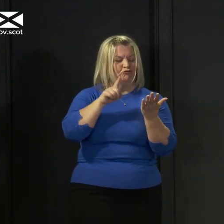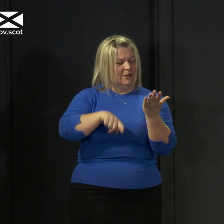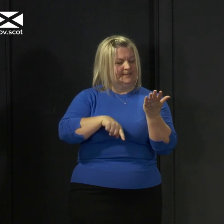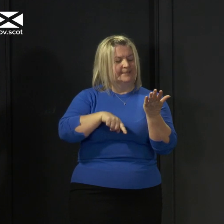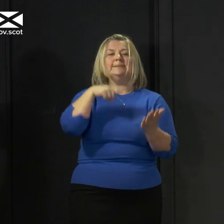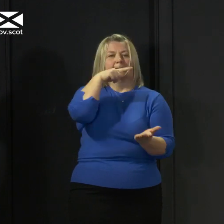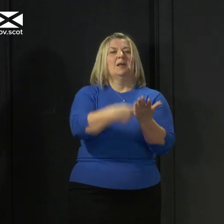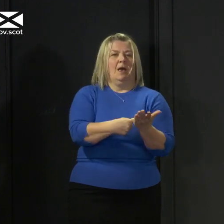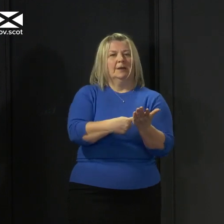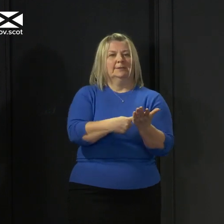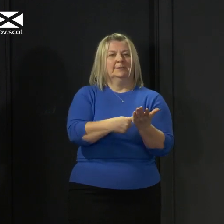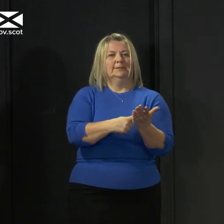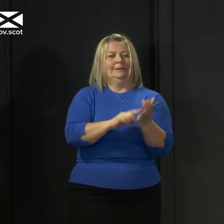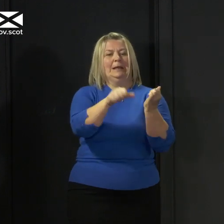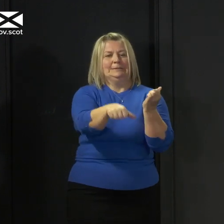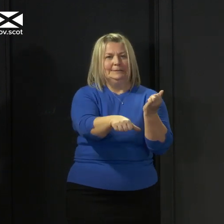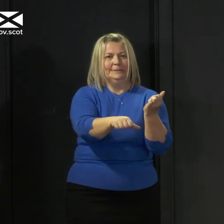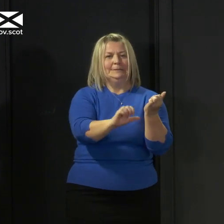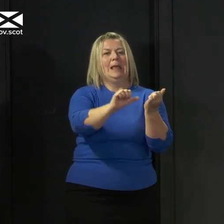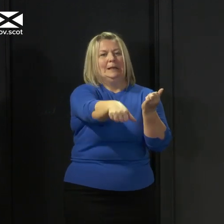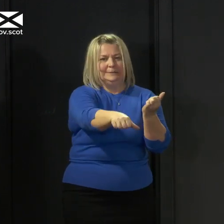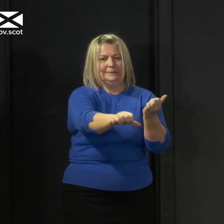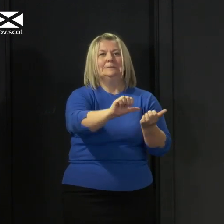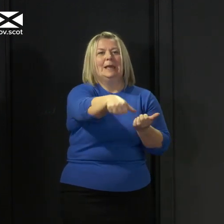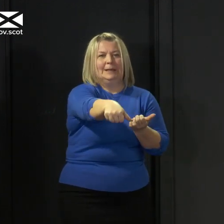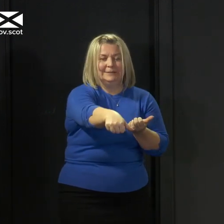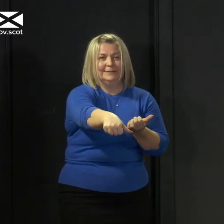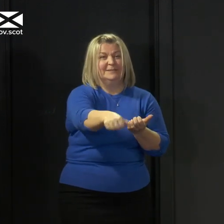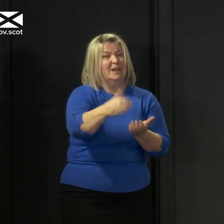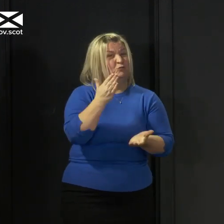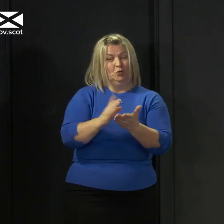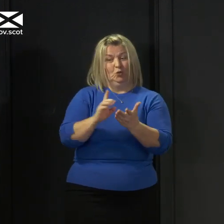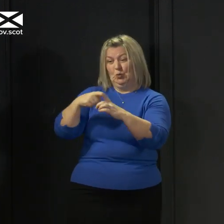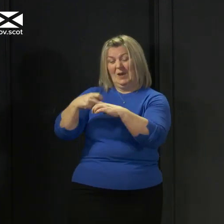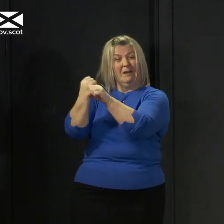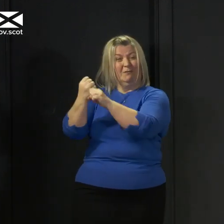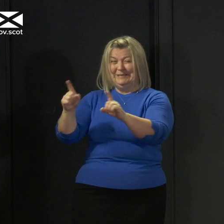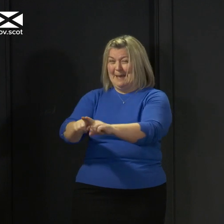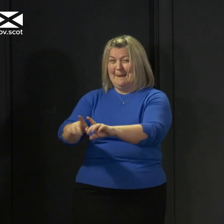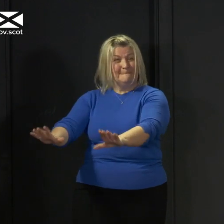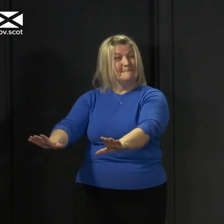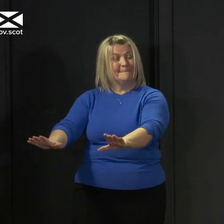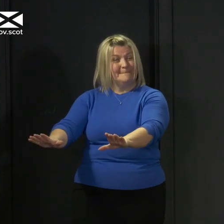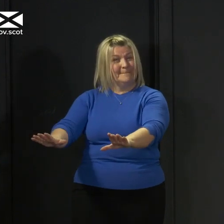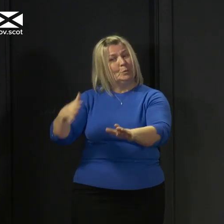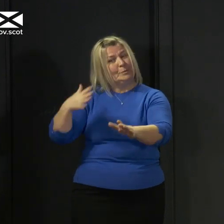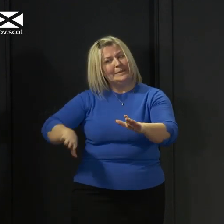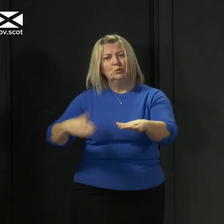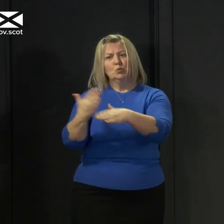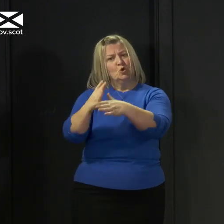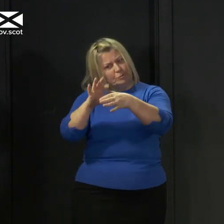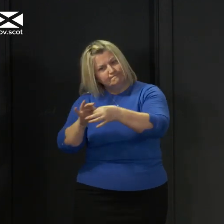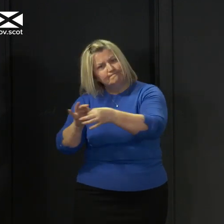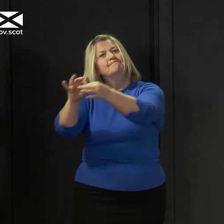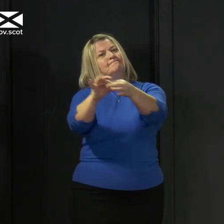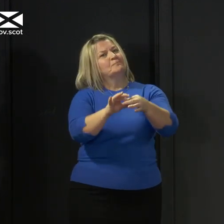everybody in our similar position to me is is seeking to do and we've got to work together as well as we can on that well of course all of us doing what we